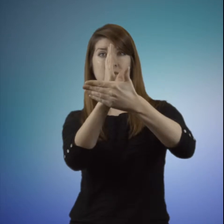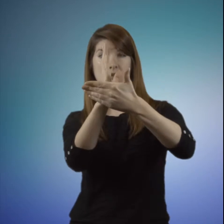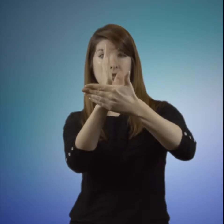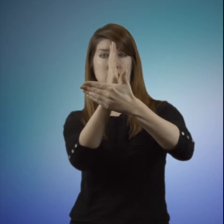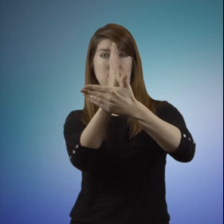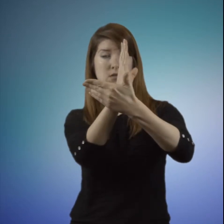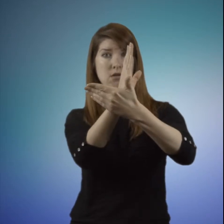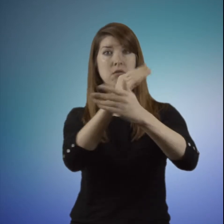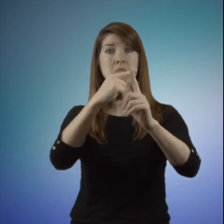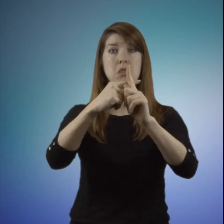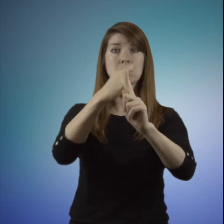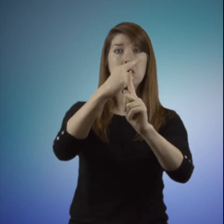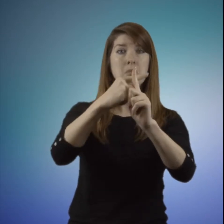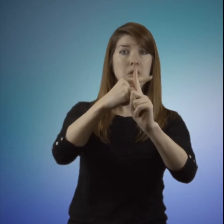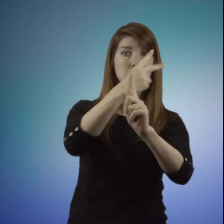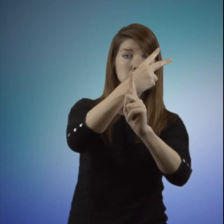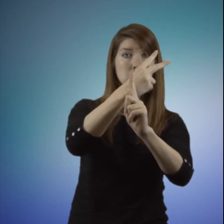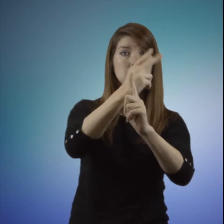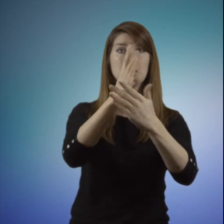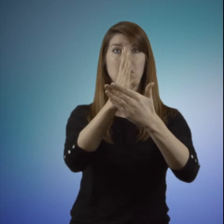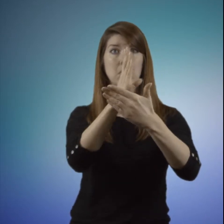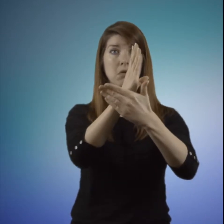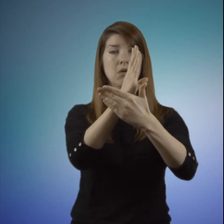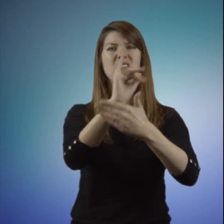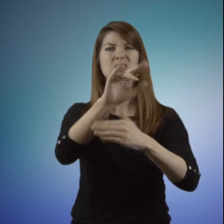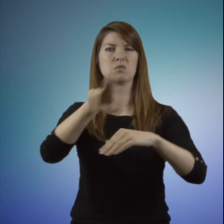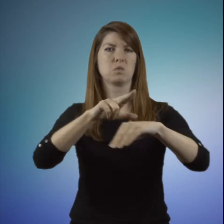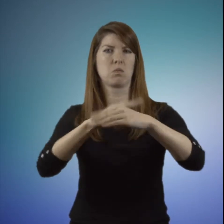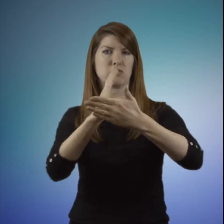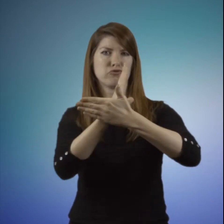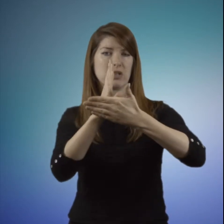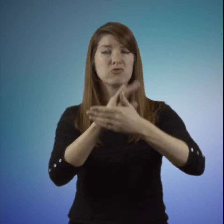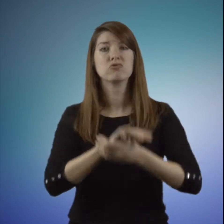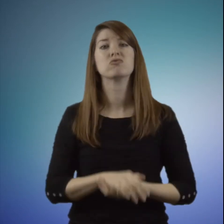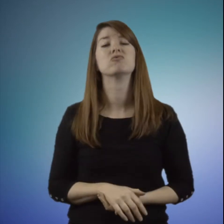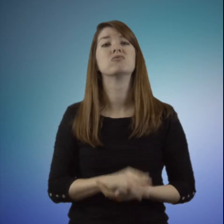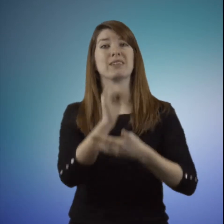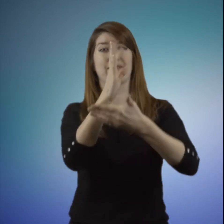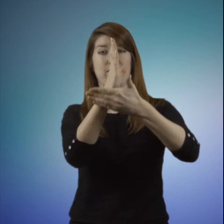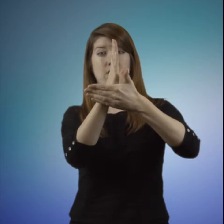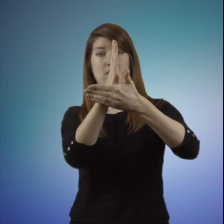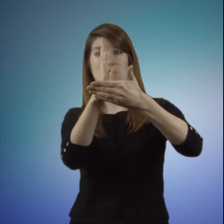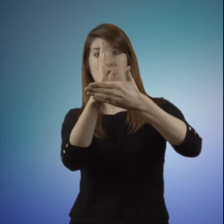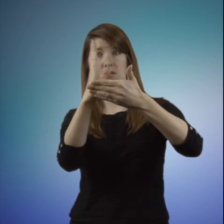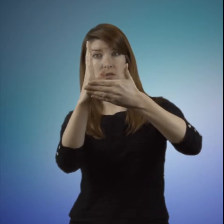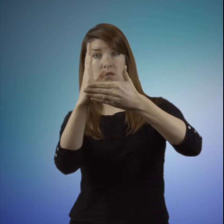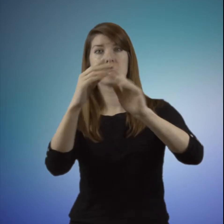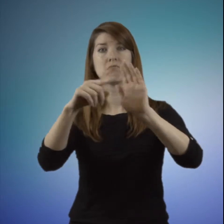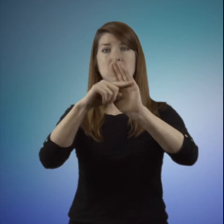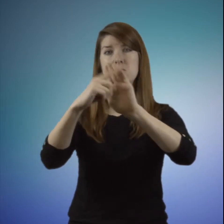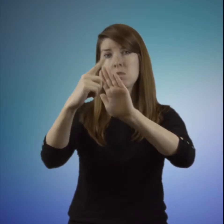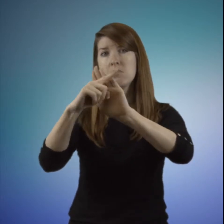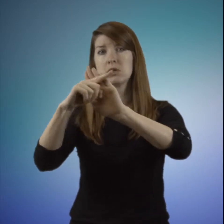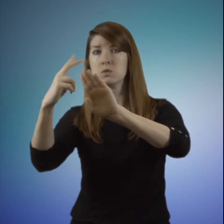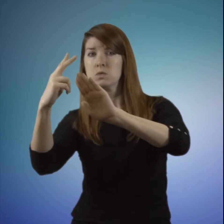above the mean, they're within the normal range. If we have scores that are minus 1 and minus 2, standard deviations below the mean,